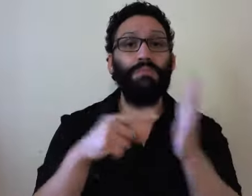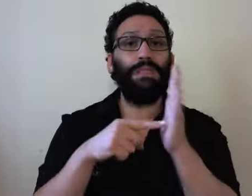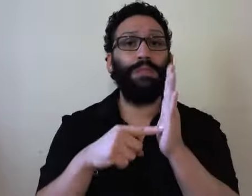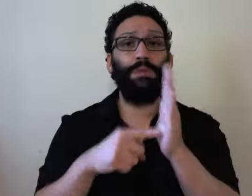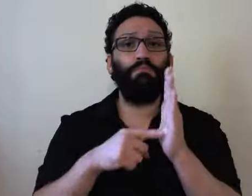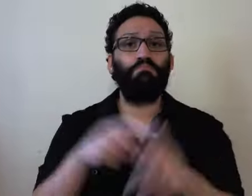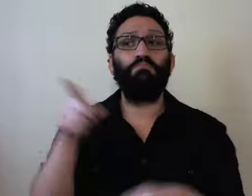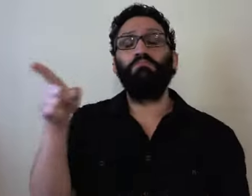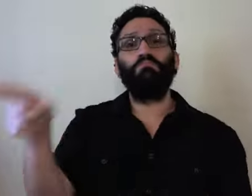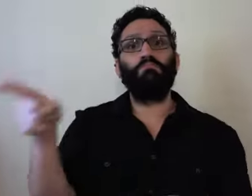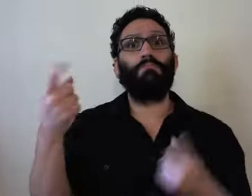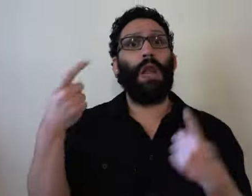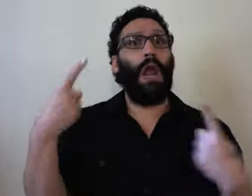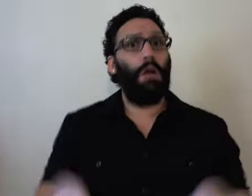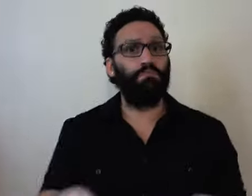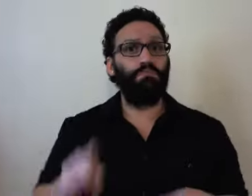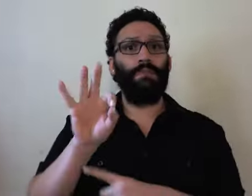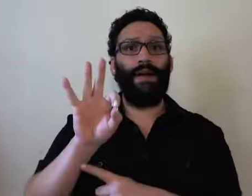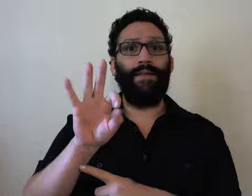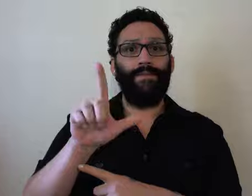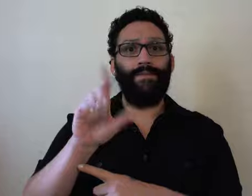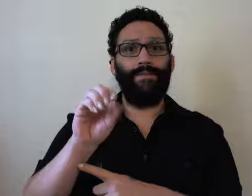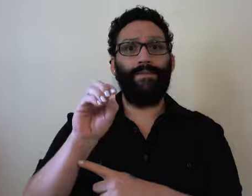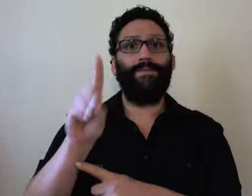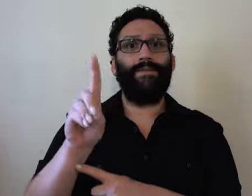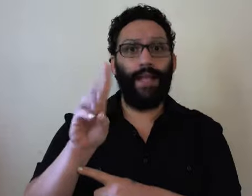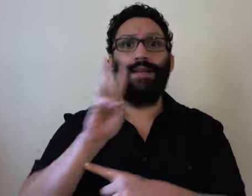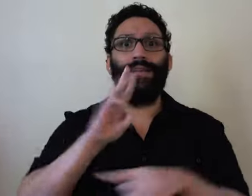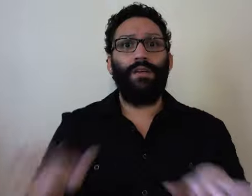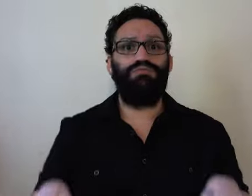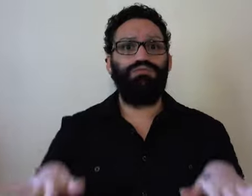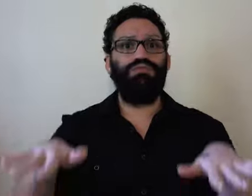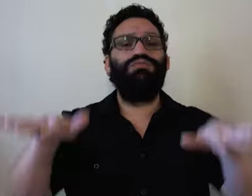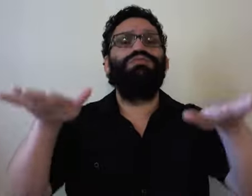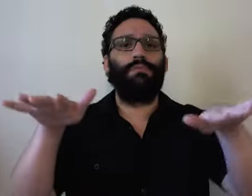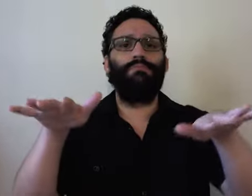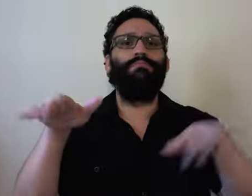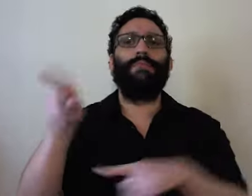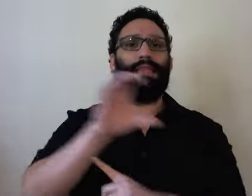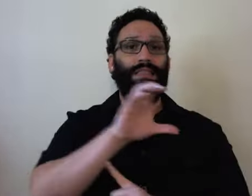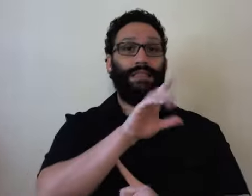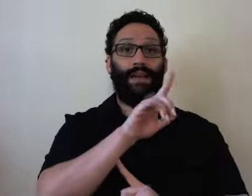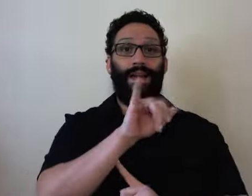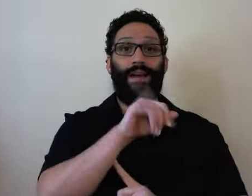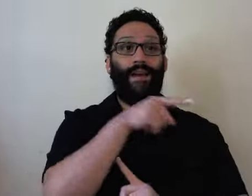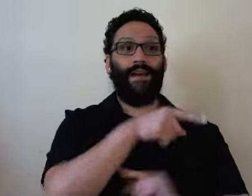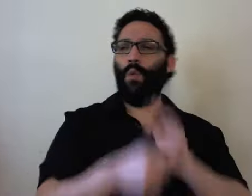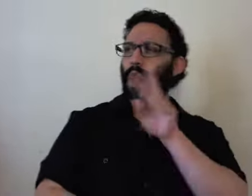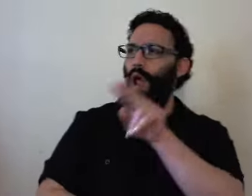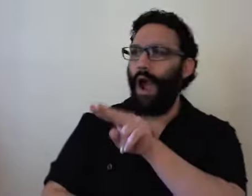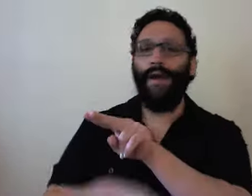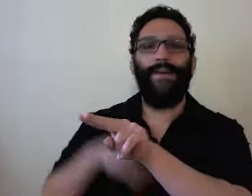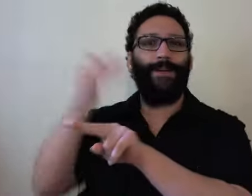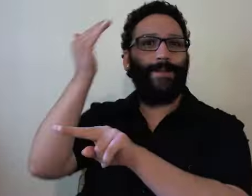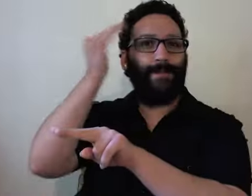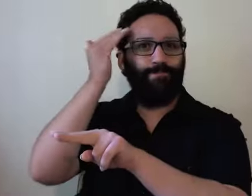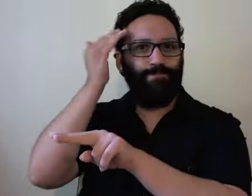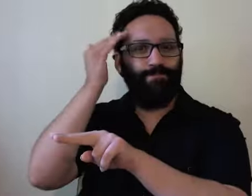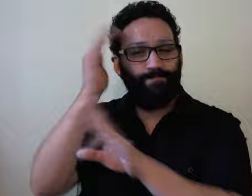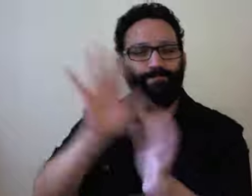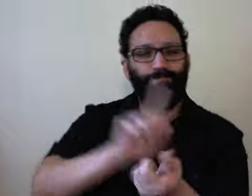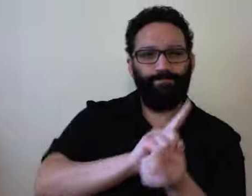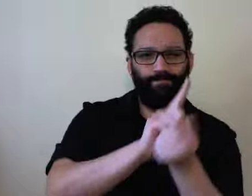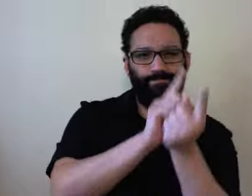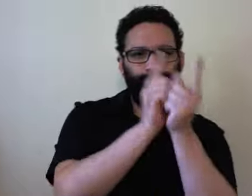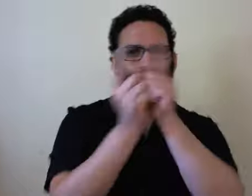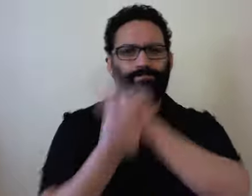For example, in the case of flooding, a C/DI will know how to translate information in a way